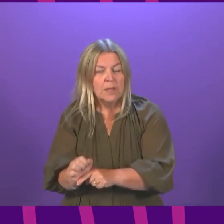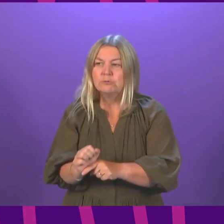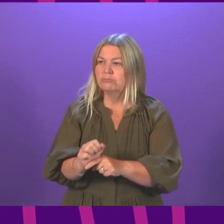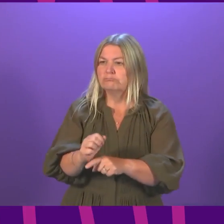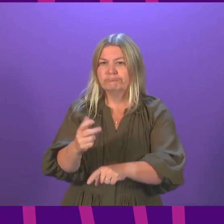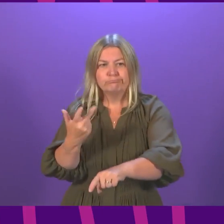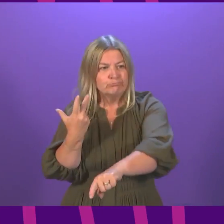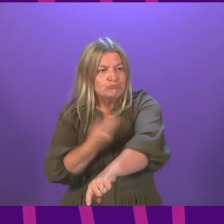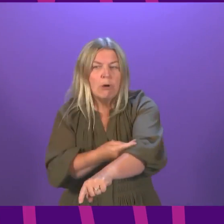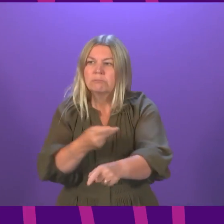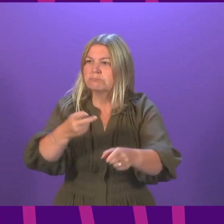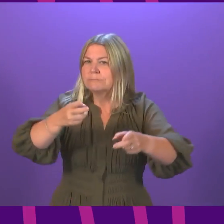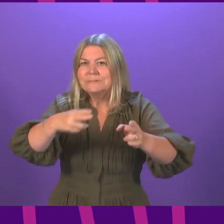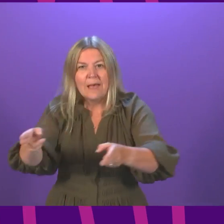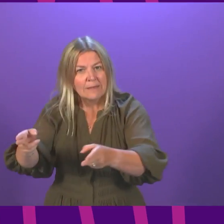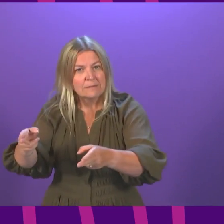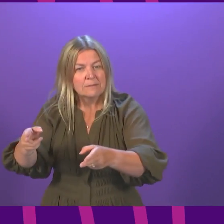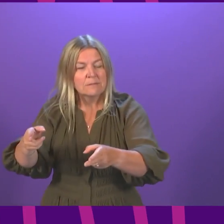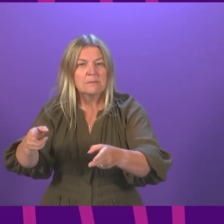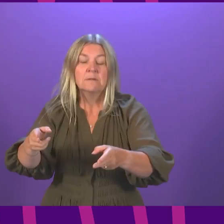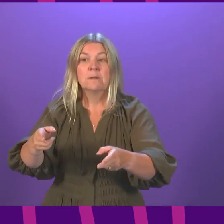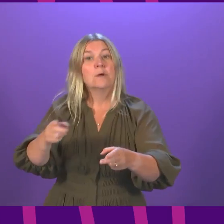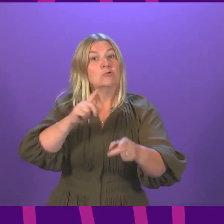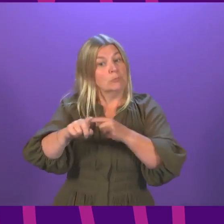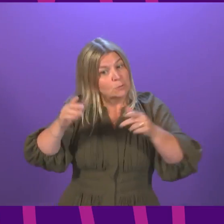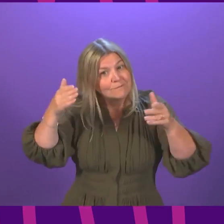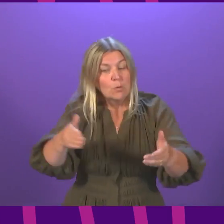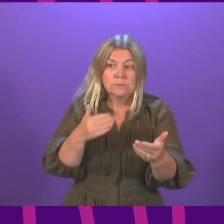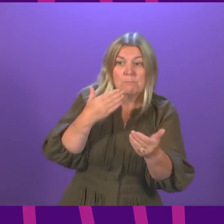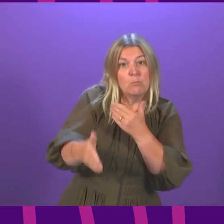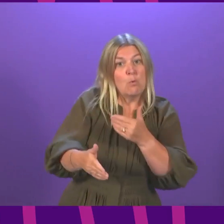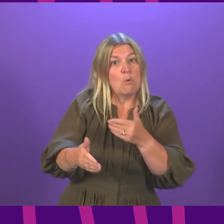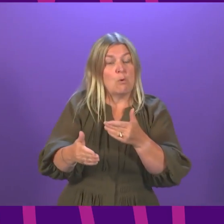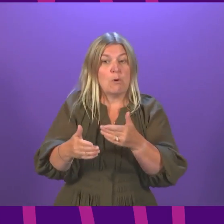focused on getting more people into protective treatment on the back of our long-term commitment